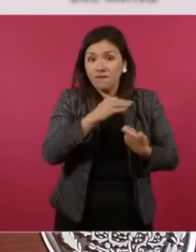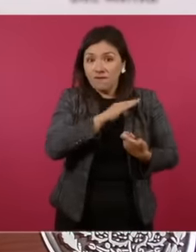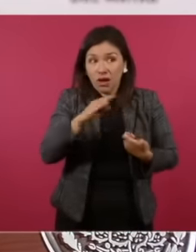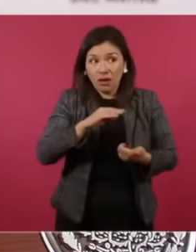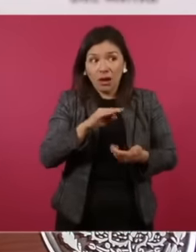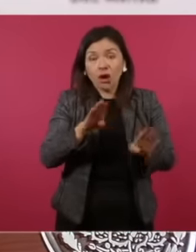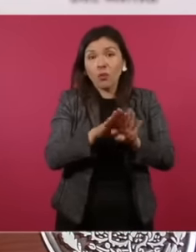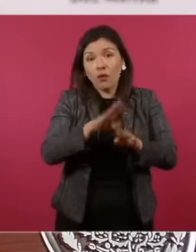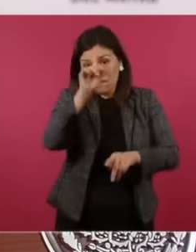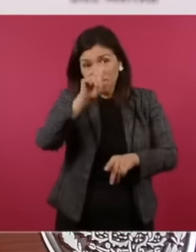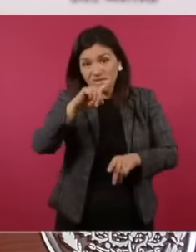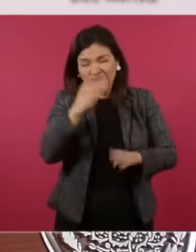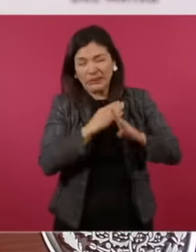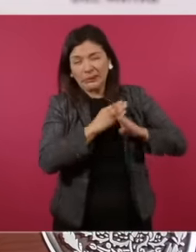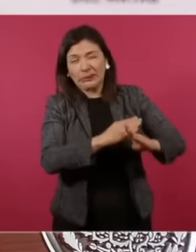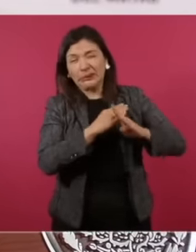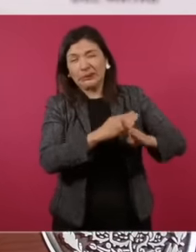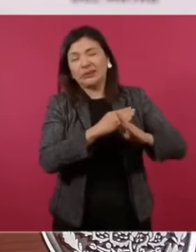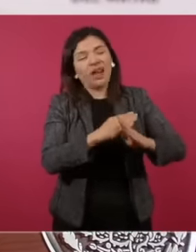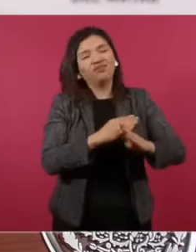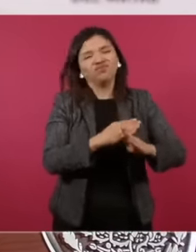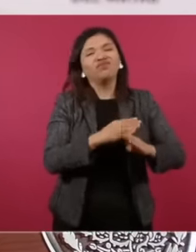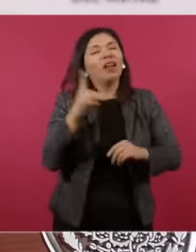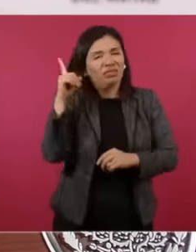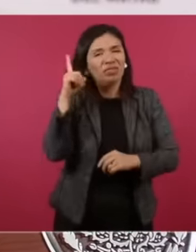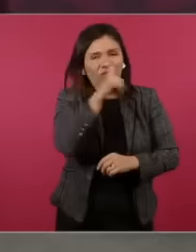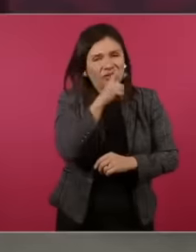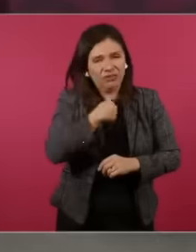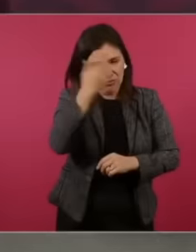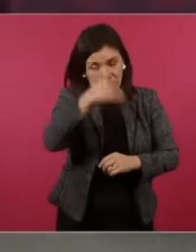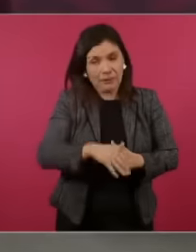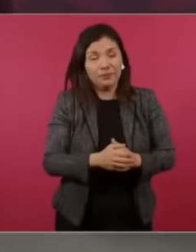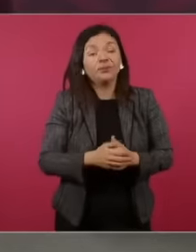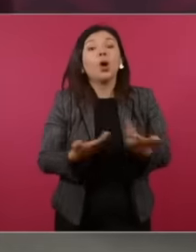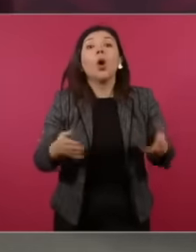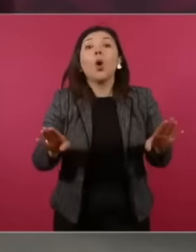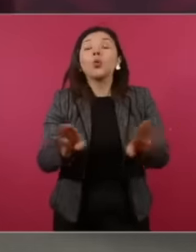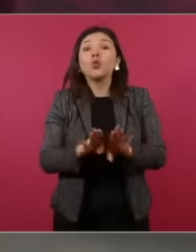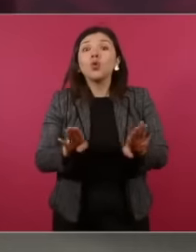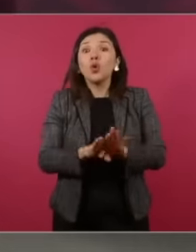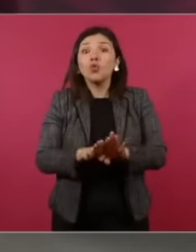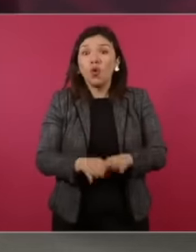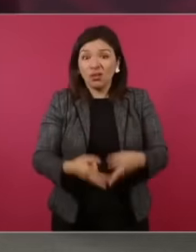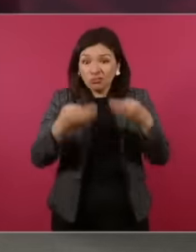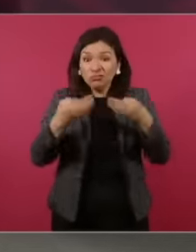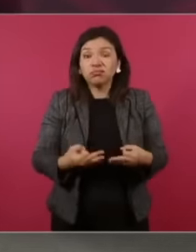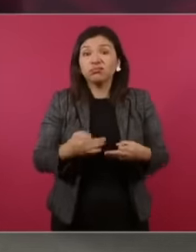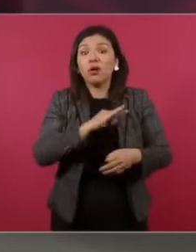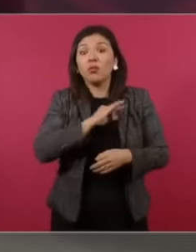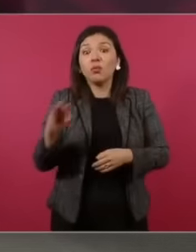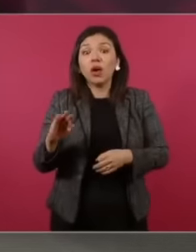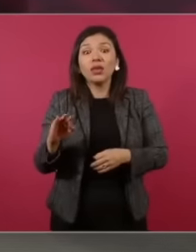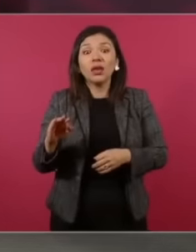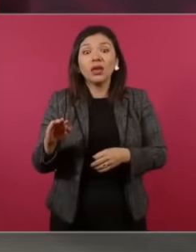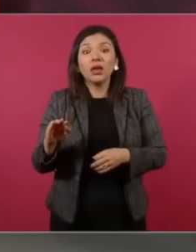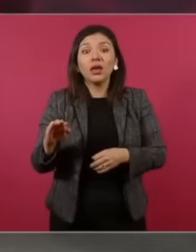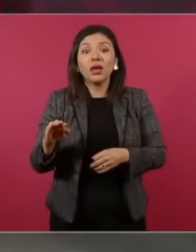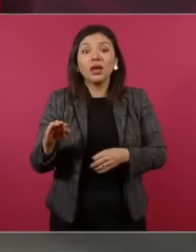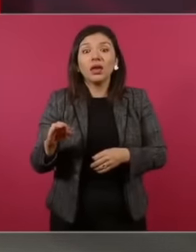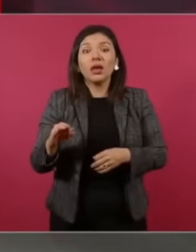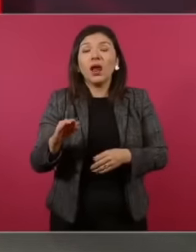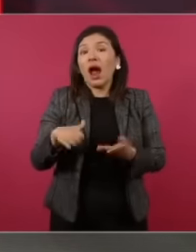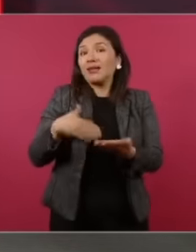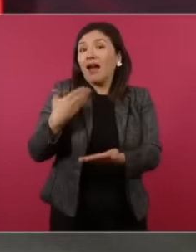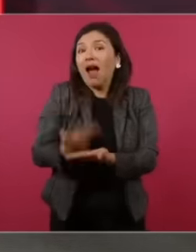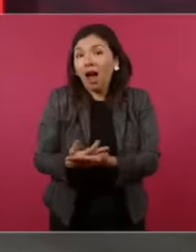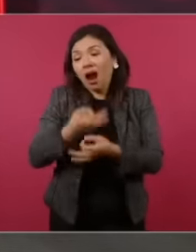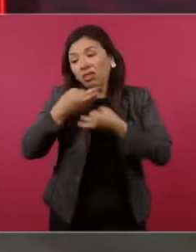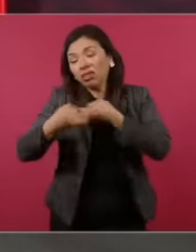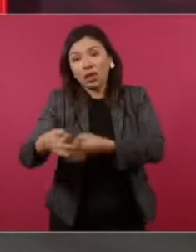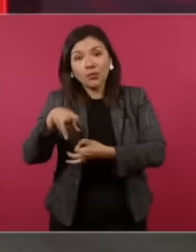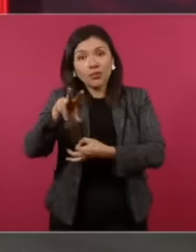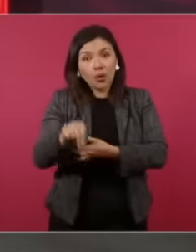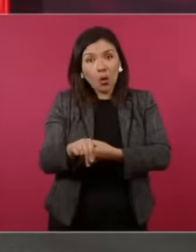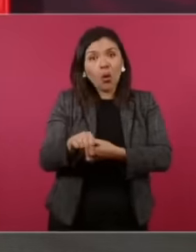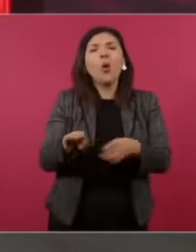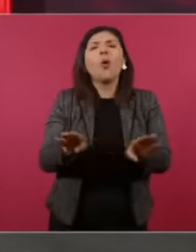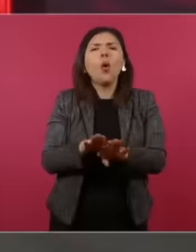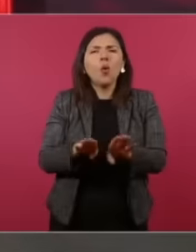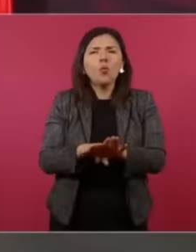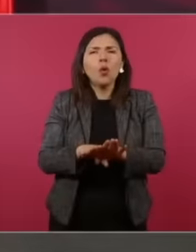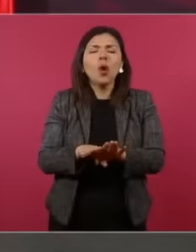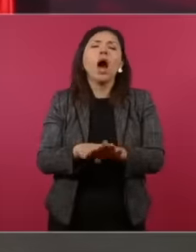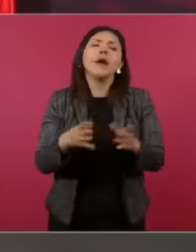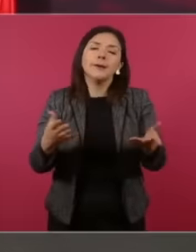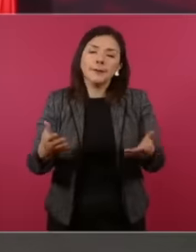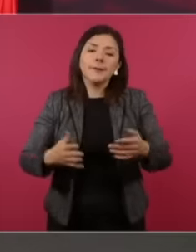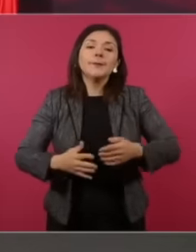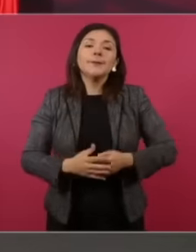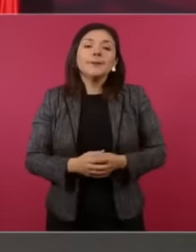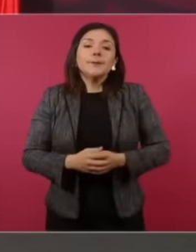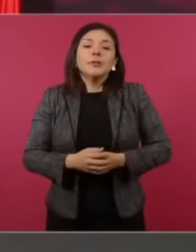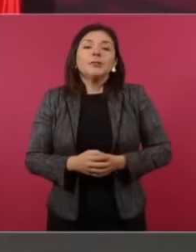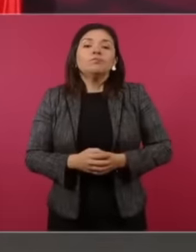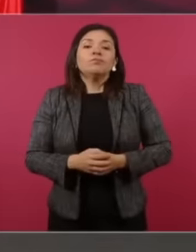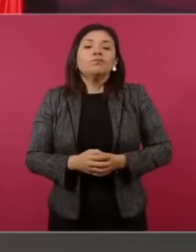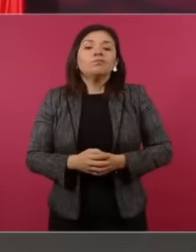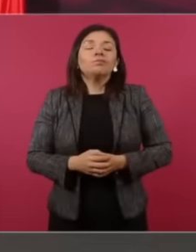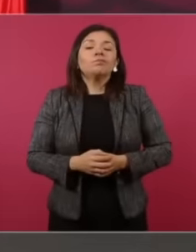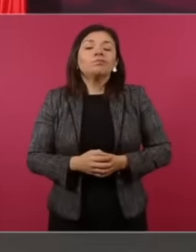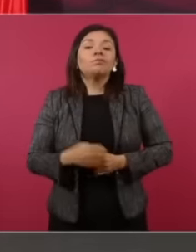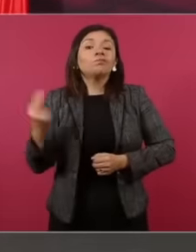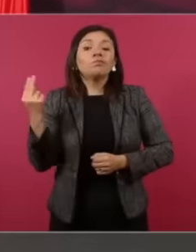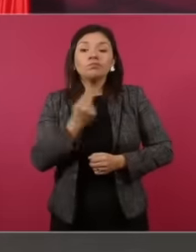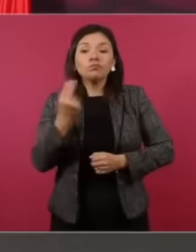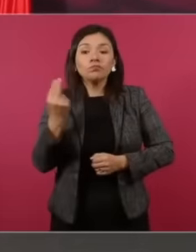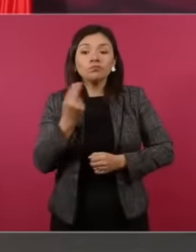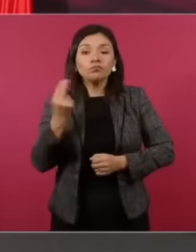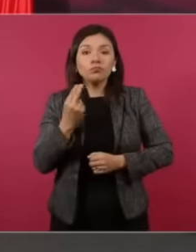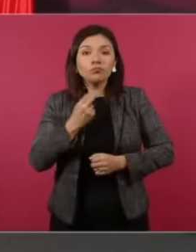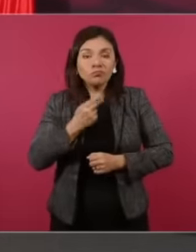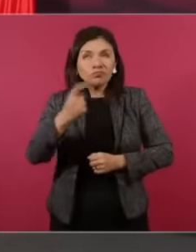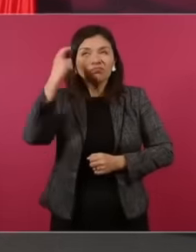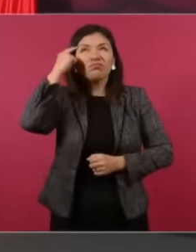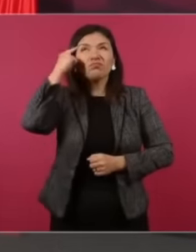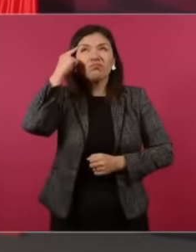money so it is not easy the only way not to become corrupt is eh maintaining